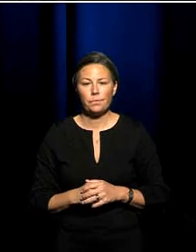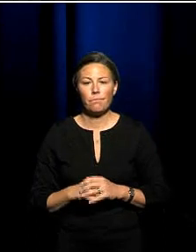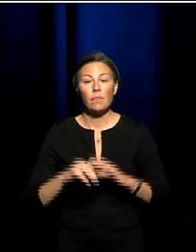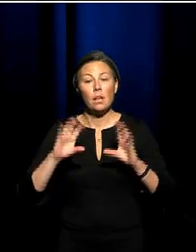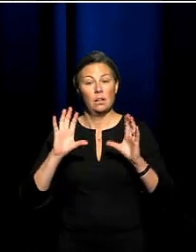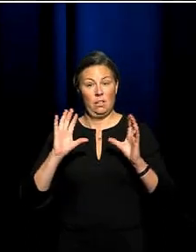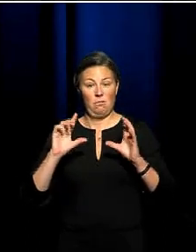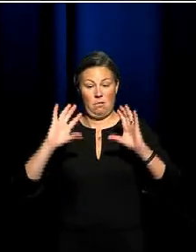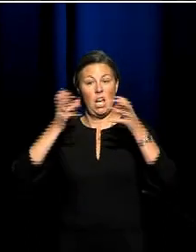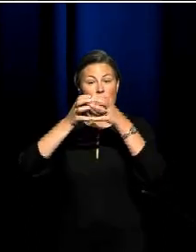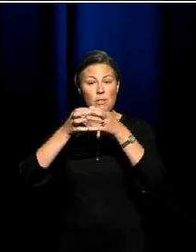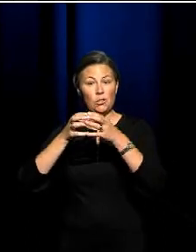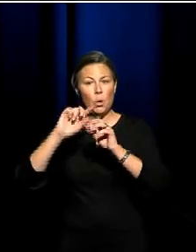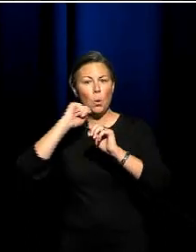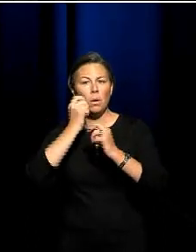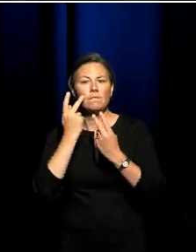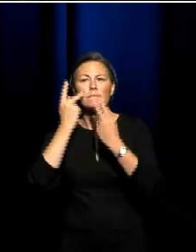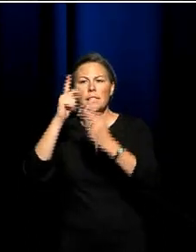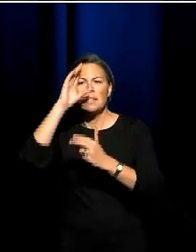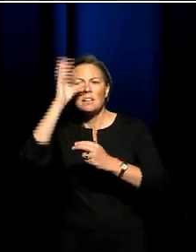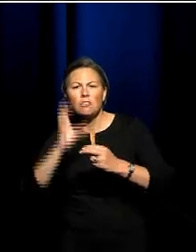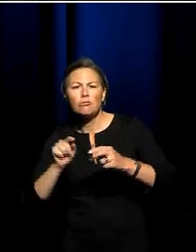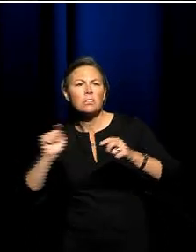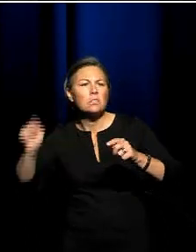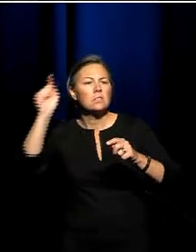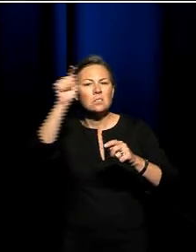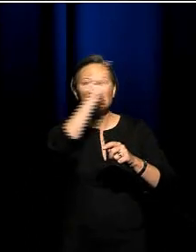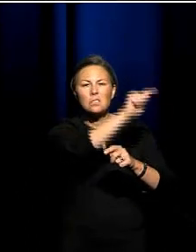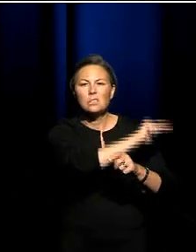regional areas around Australia so that it can engage with the community more